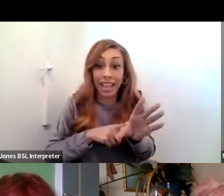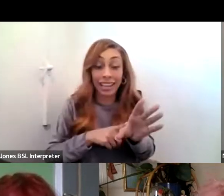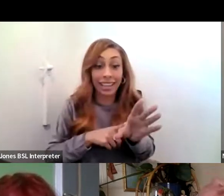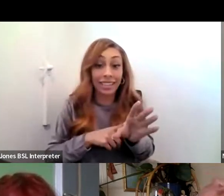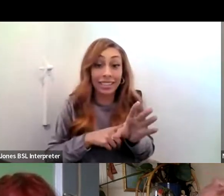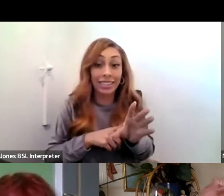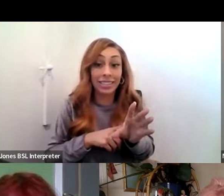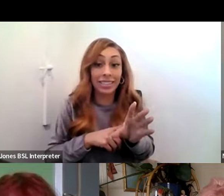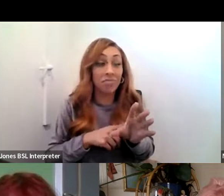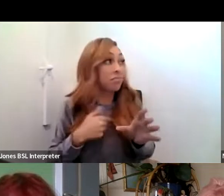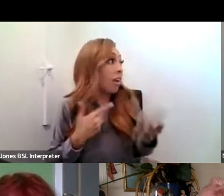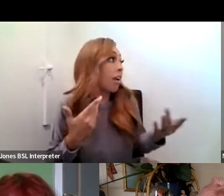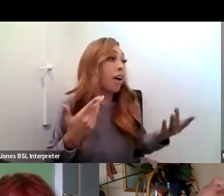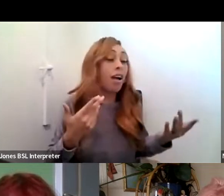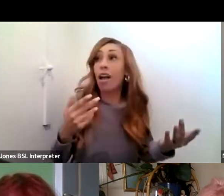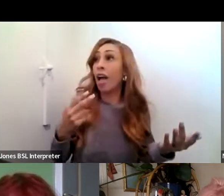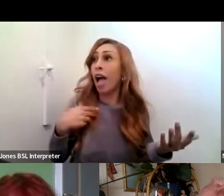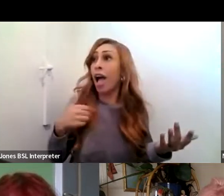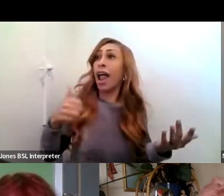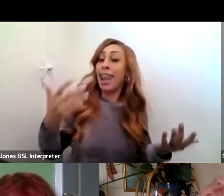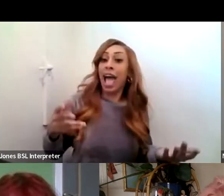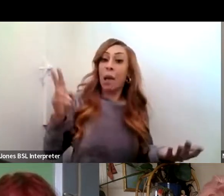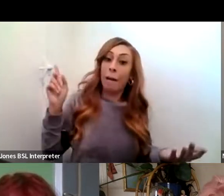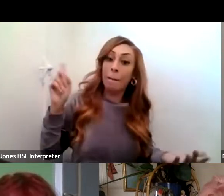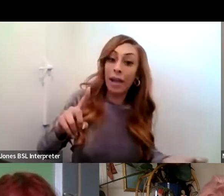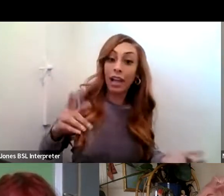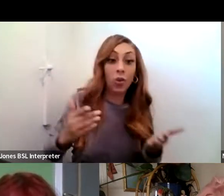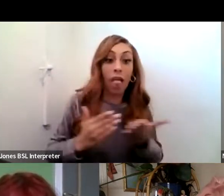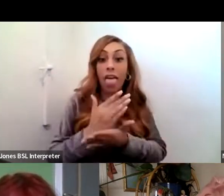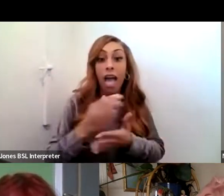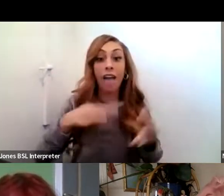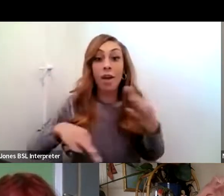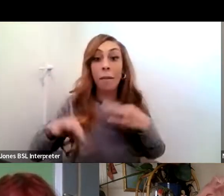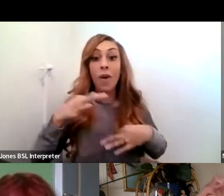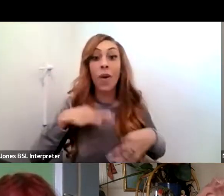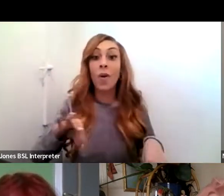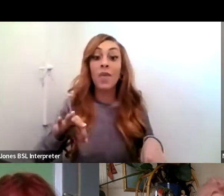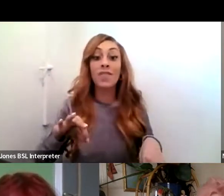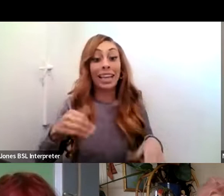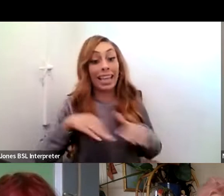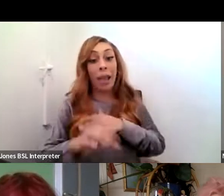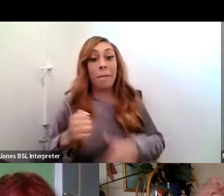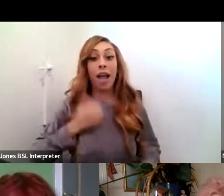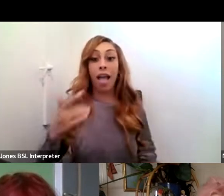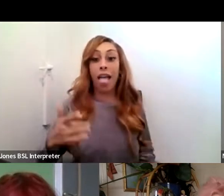It's re-introduced live performance to my life. That's basically the last word. It's re-introduced it, I got to take part in it,